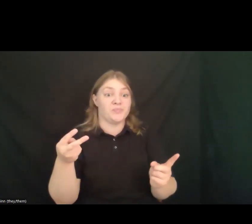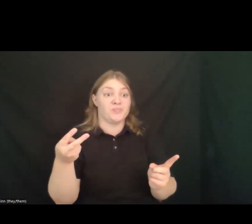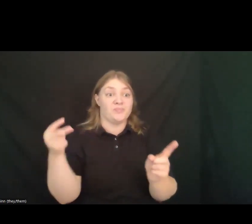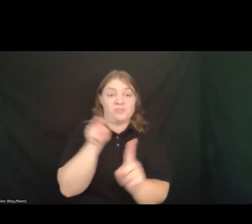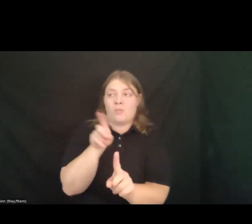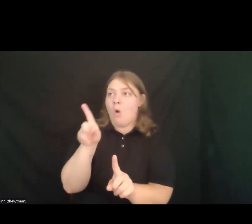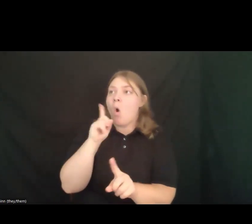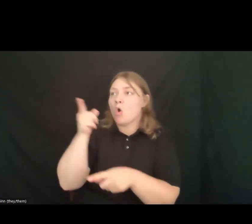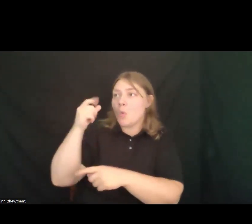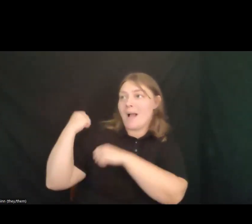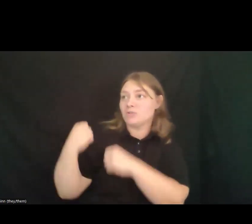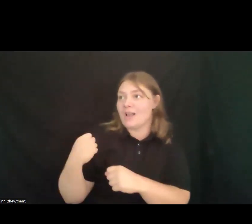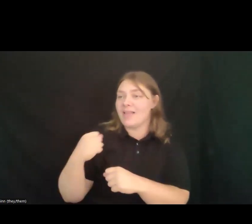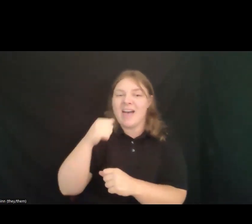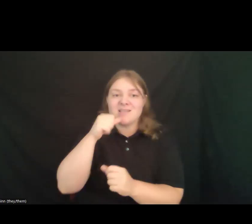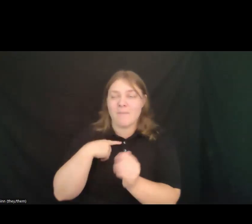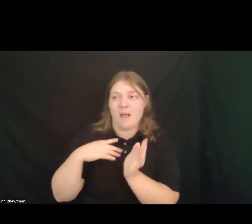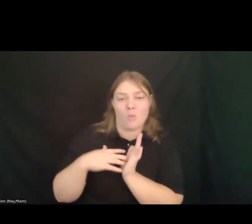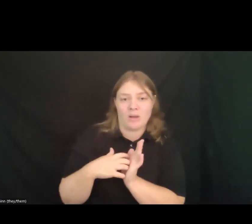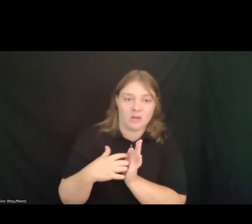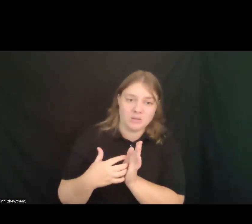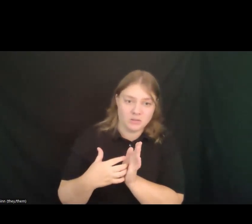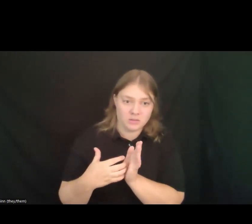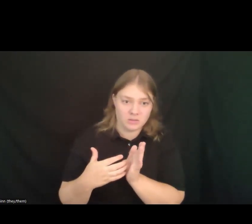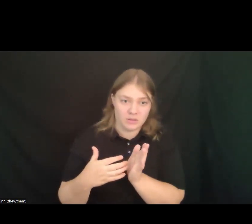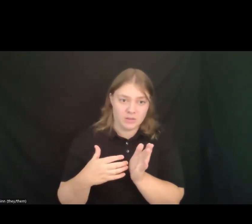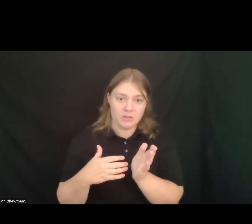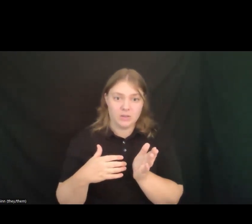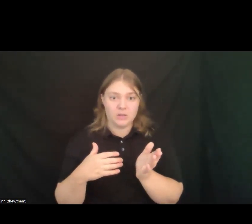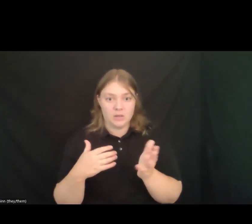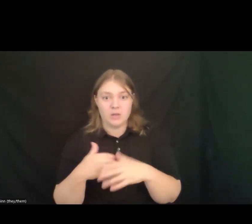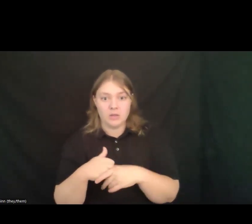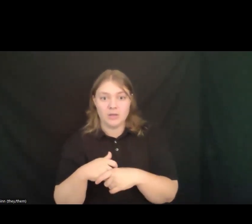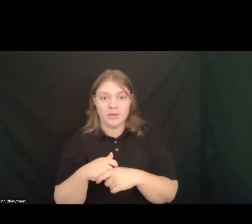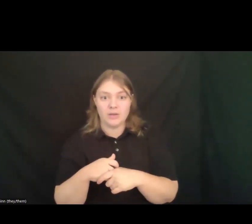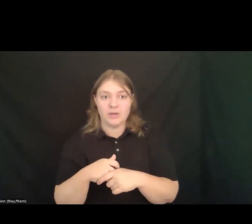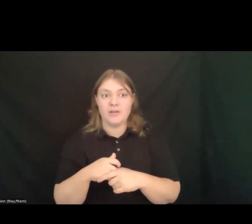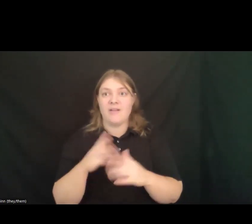know uh weakness that they might be um under the um impression that they have that they're